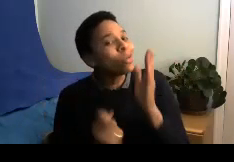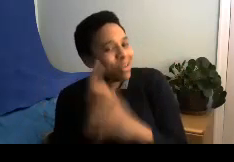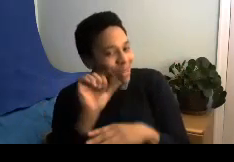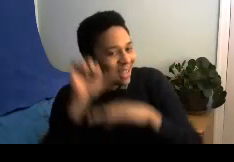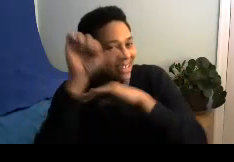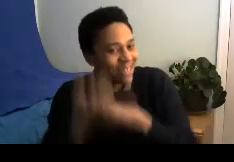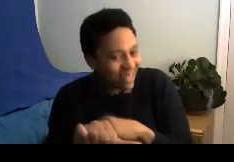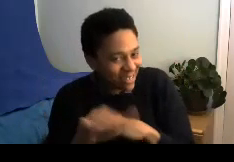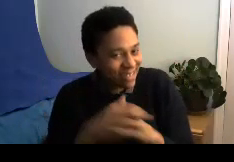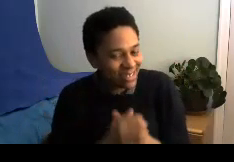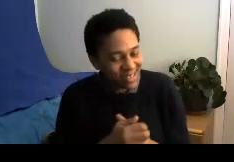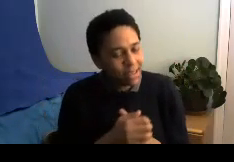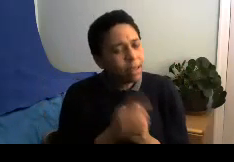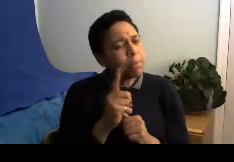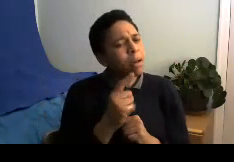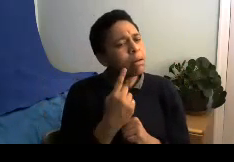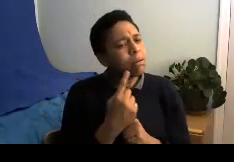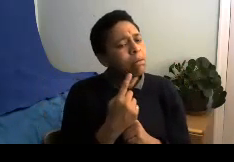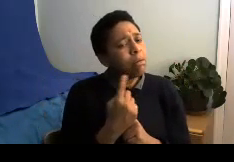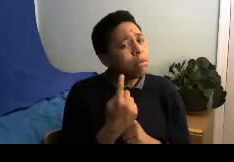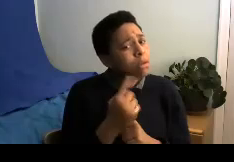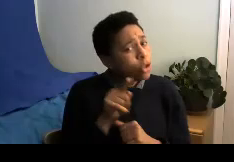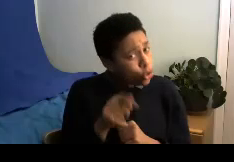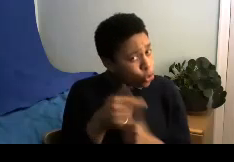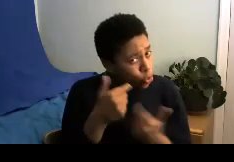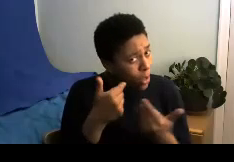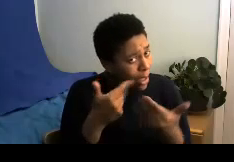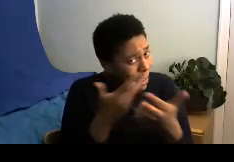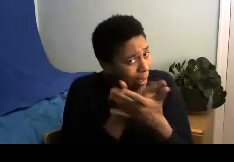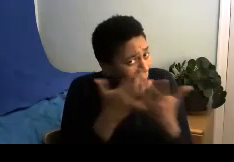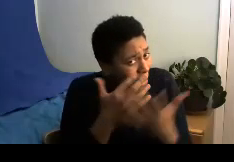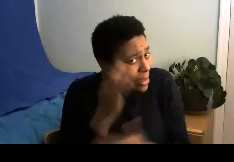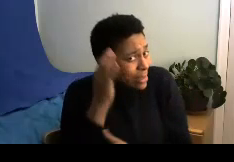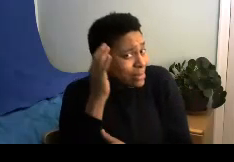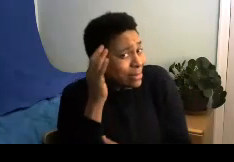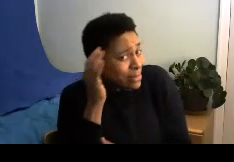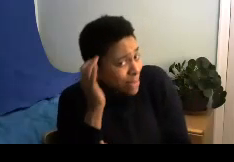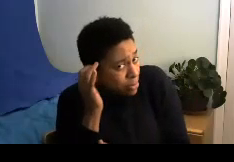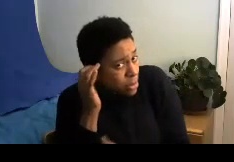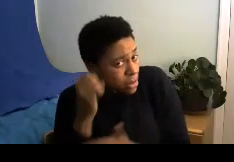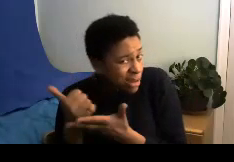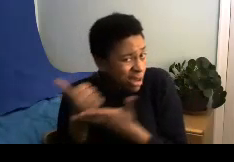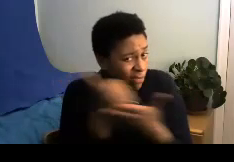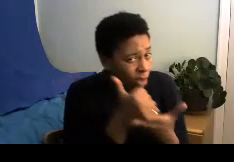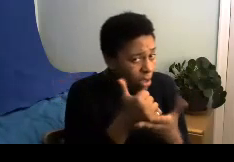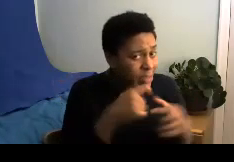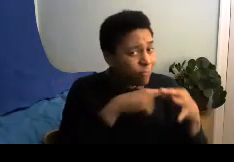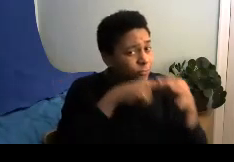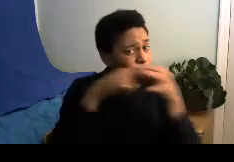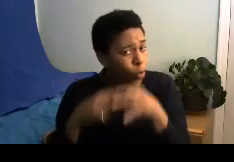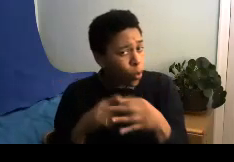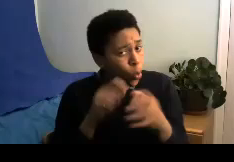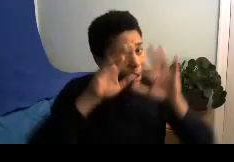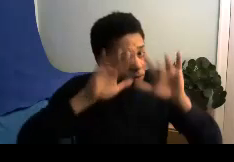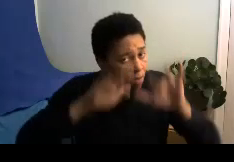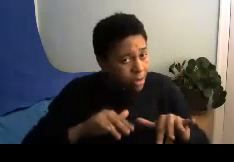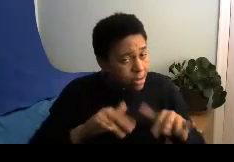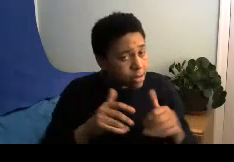Pippa would just like to know, do you have any tips or advice for writers, queer writers who are just starting out? What